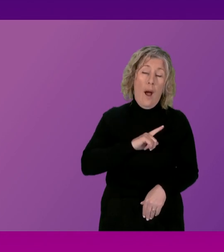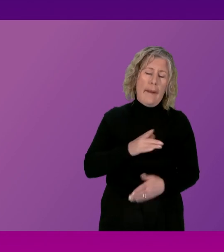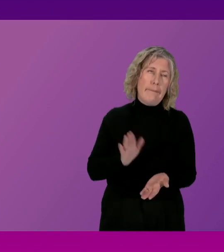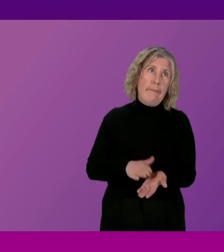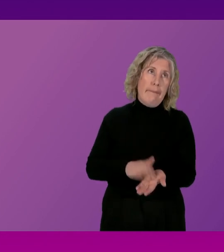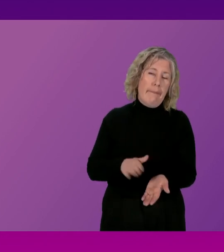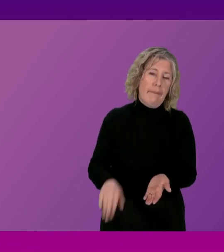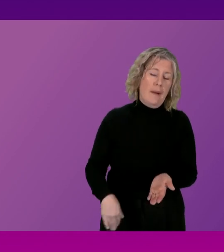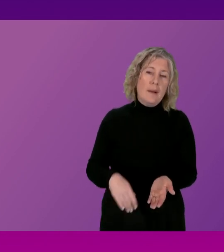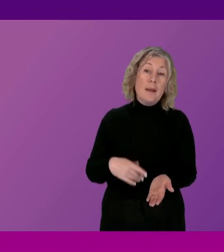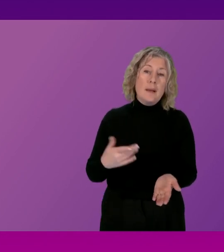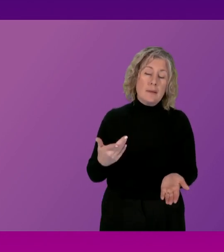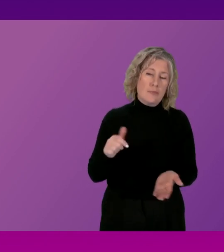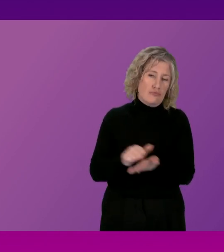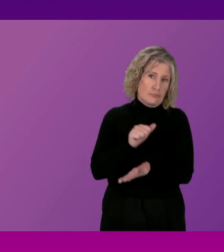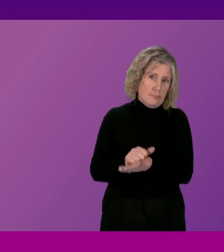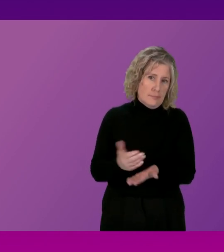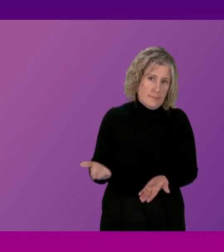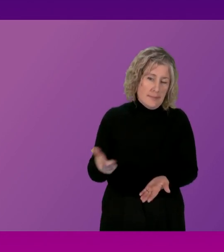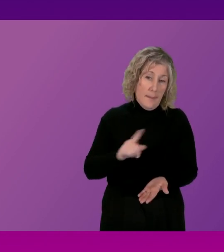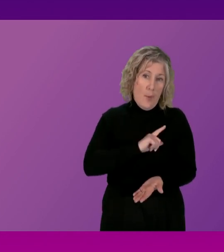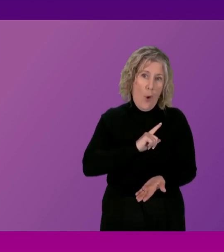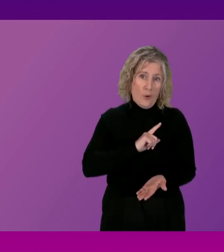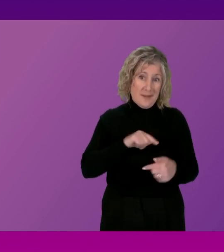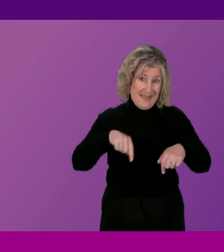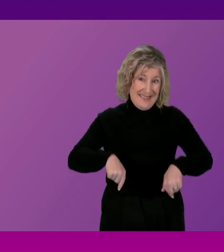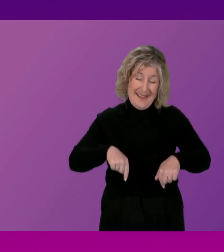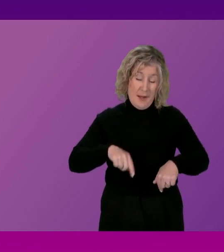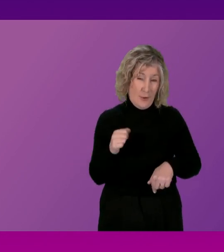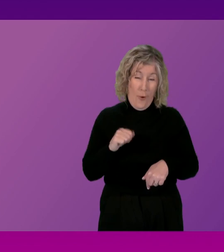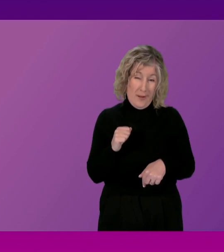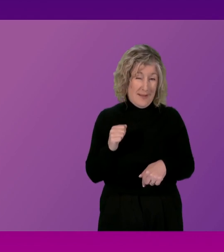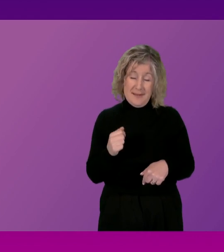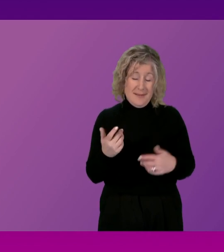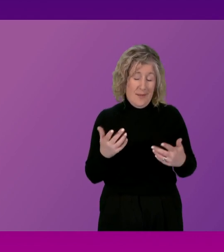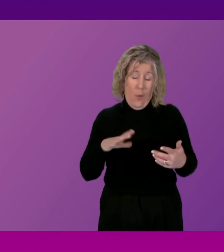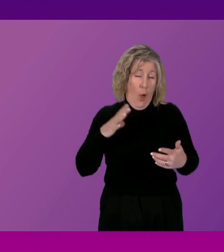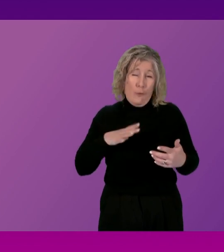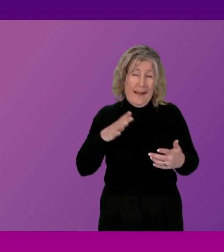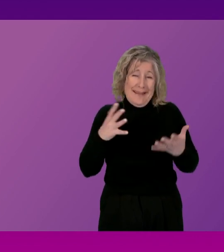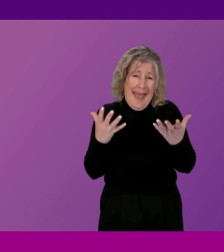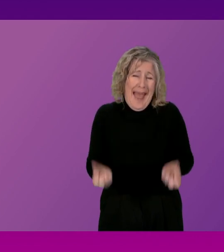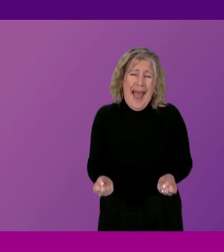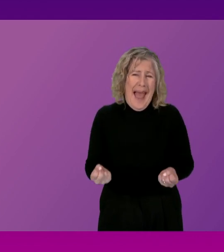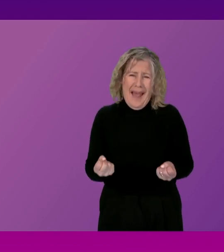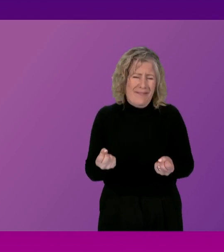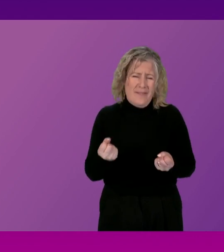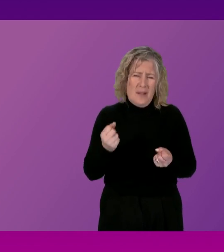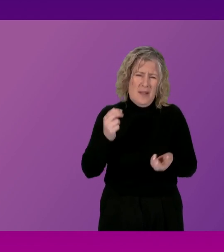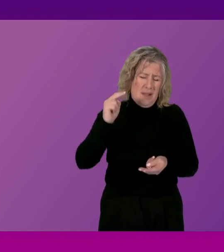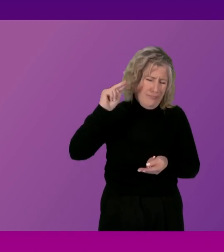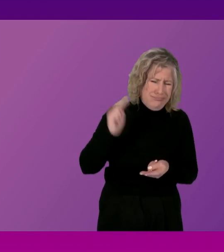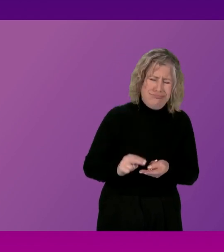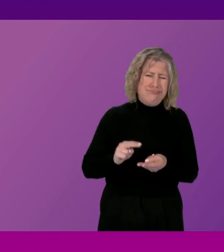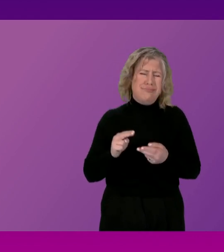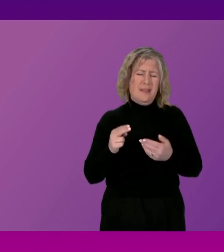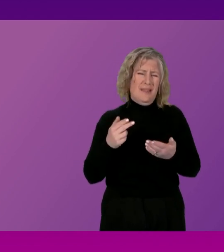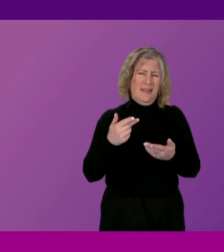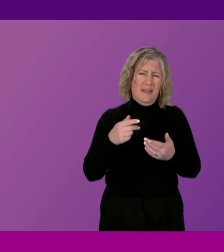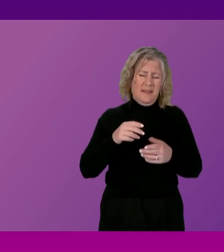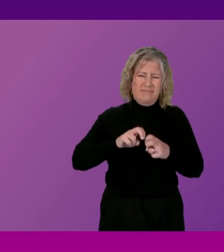quite merited, because we have, of course, the most comprehensive—it is very comprehensive—concessionary